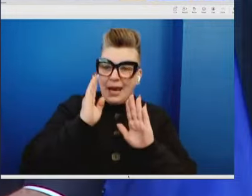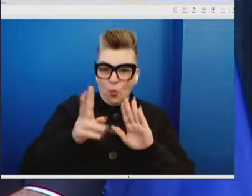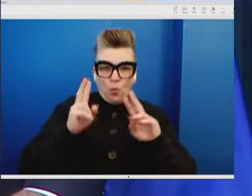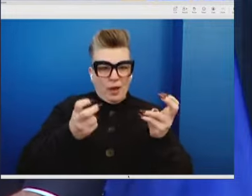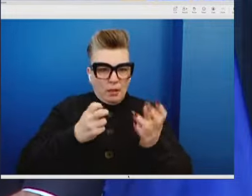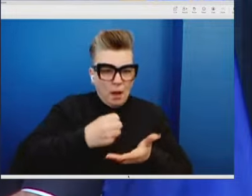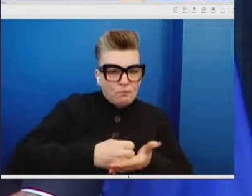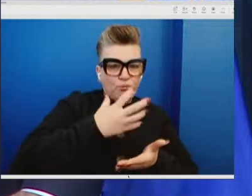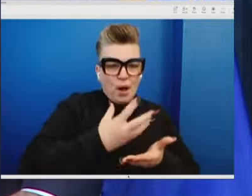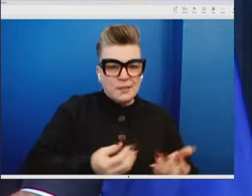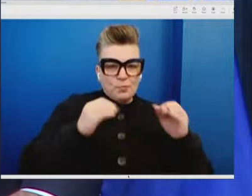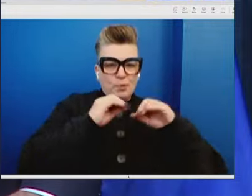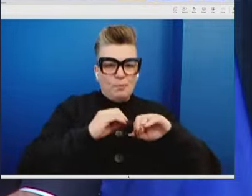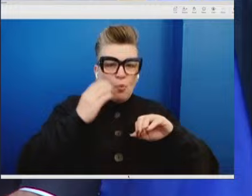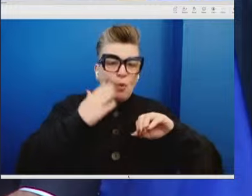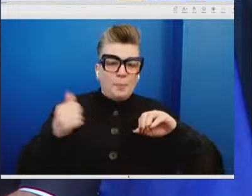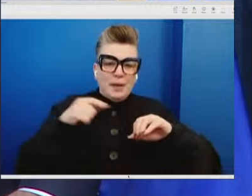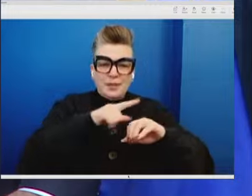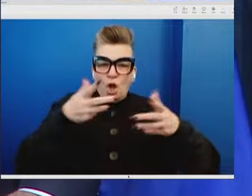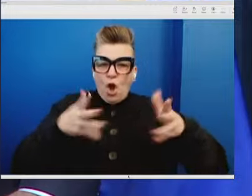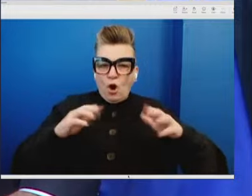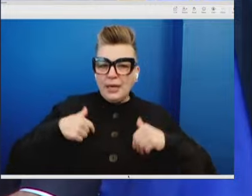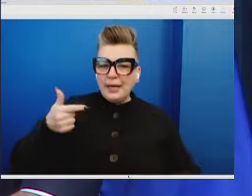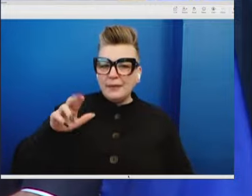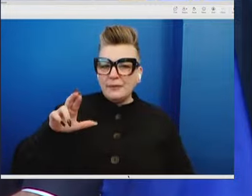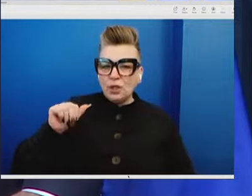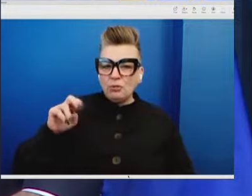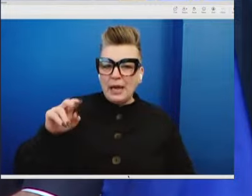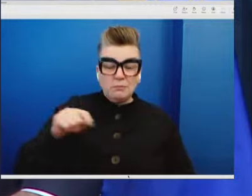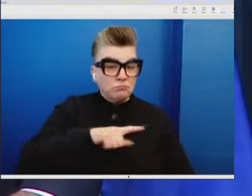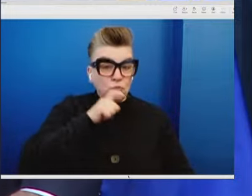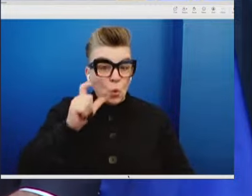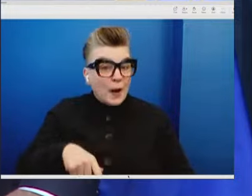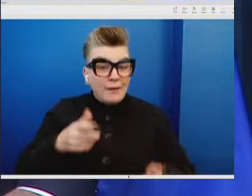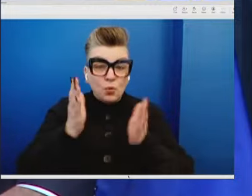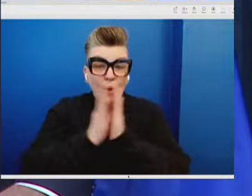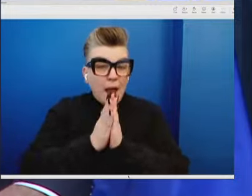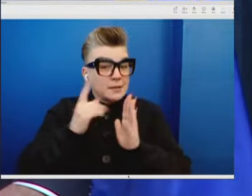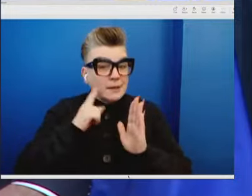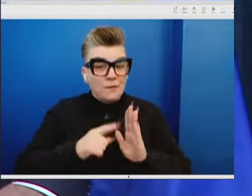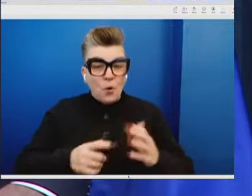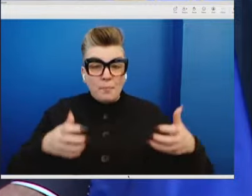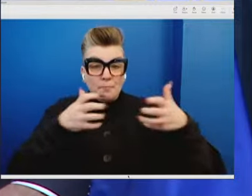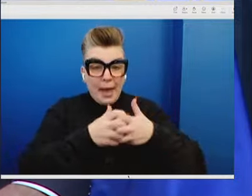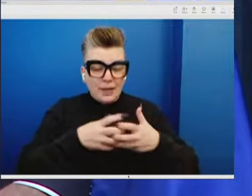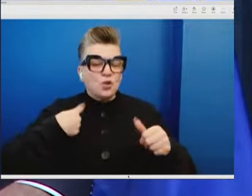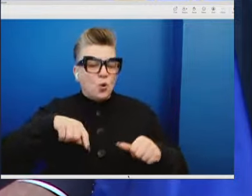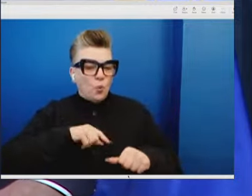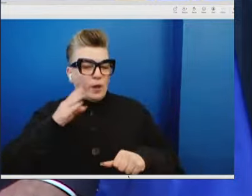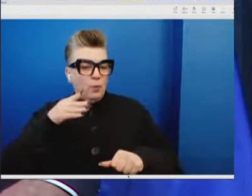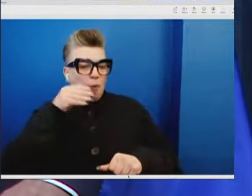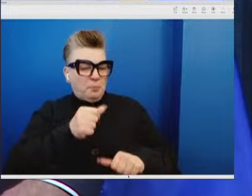They don't even ask us, specifically, for a match for that where we will pay the majority. Joyce Frieden: So can you divide that out,